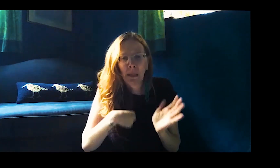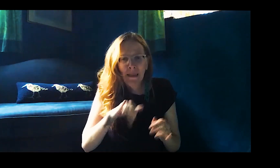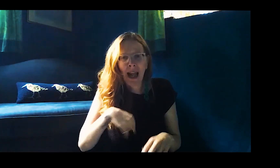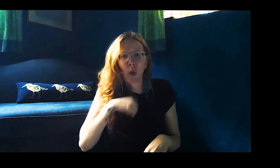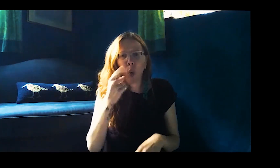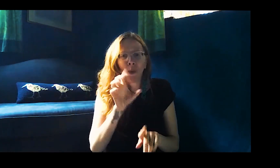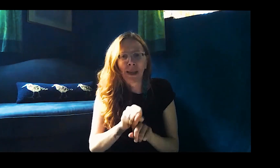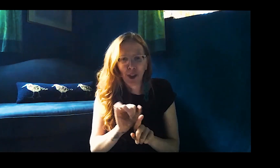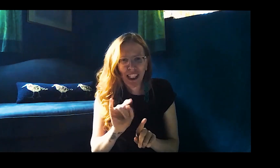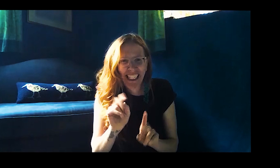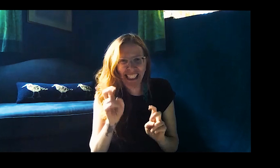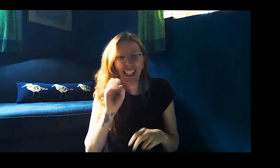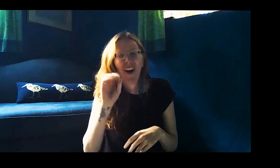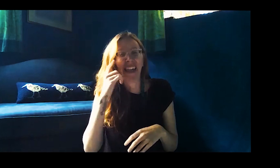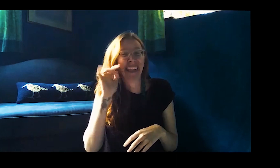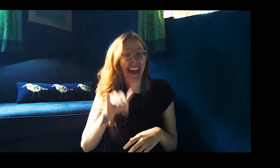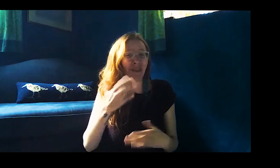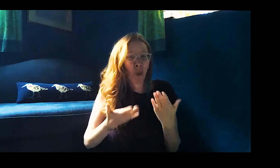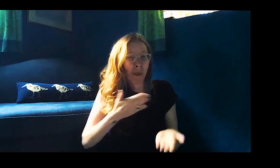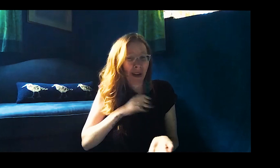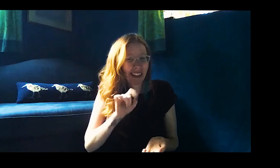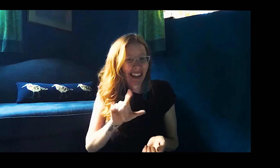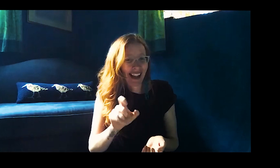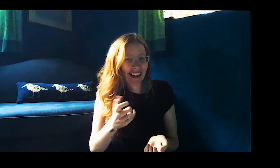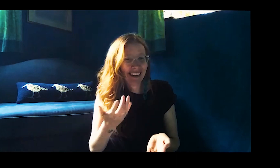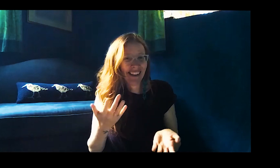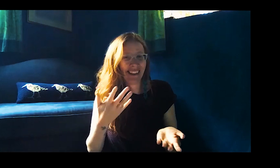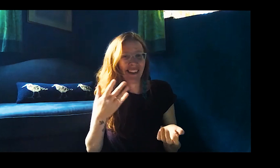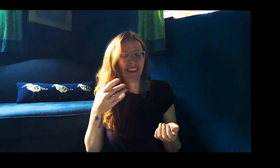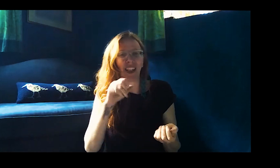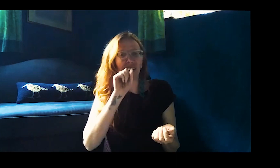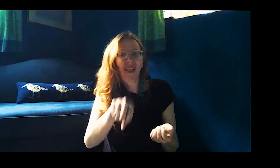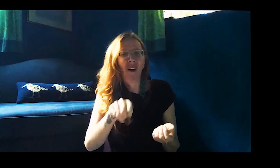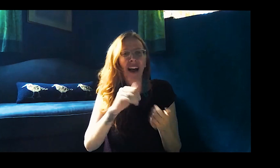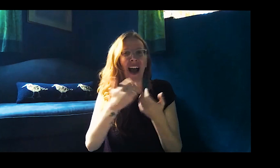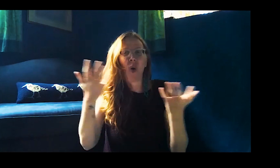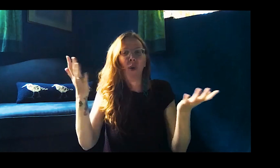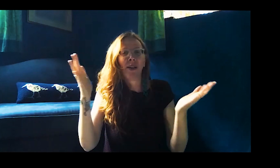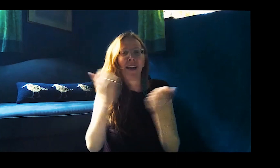killing me, I have to capture it. I think that's probably my style. I love how everything is,